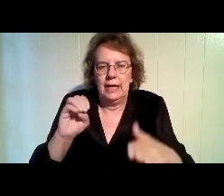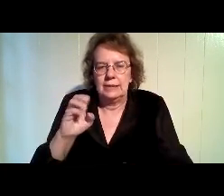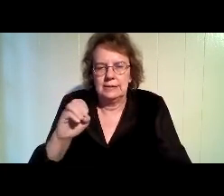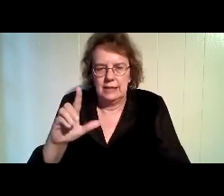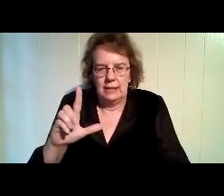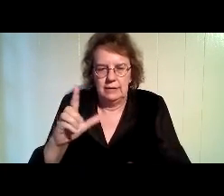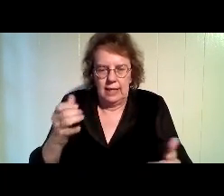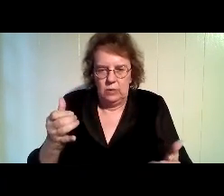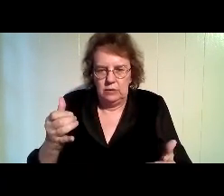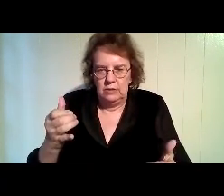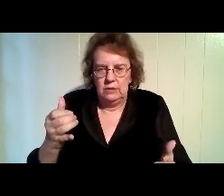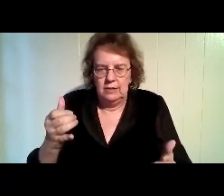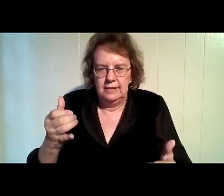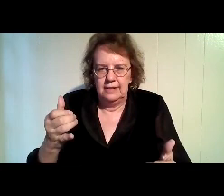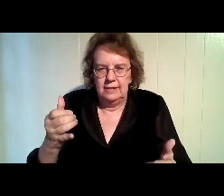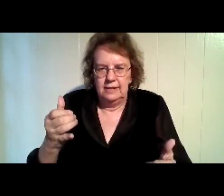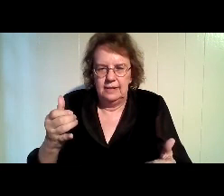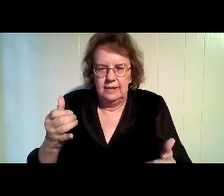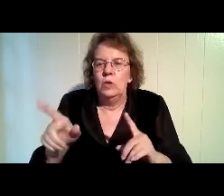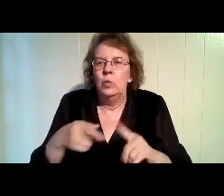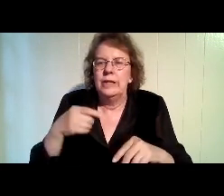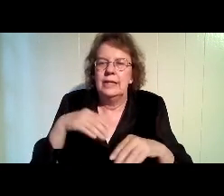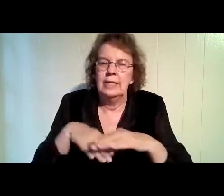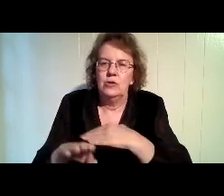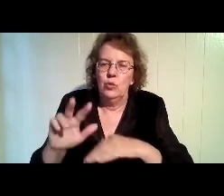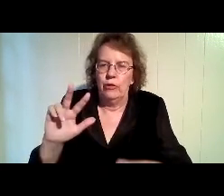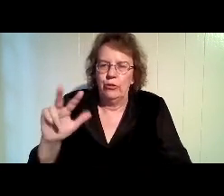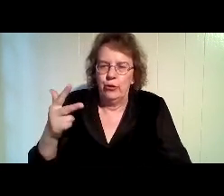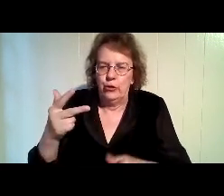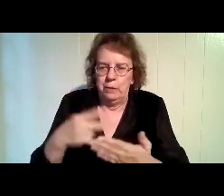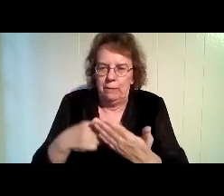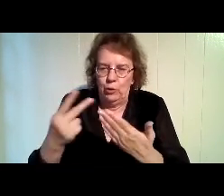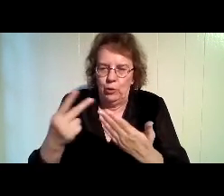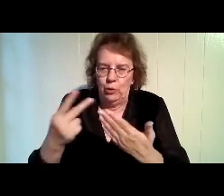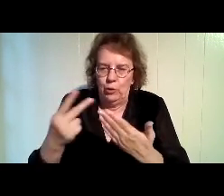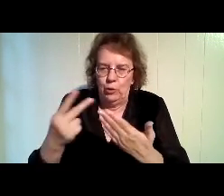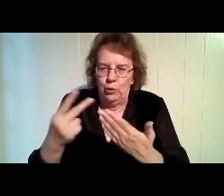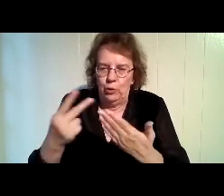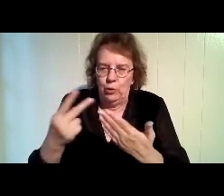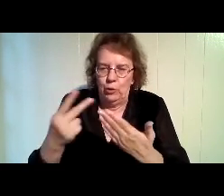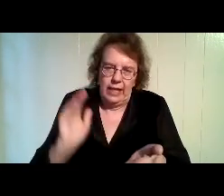So as we get into our third program, will have a slightly less talk about now, because, again, there's just things that